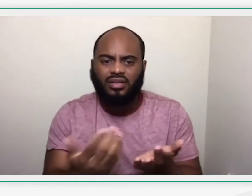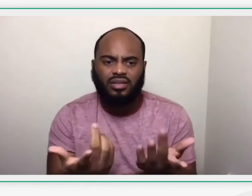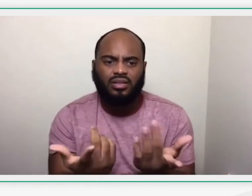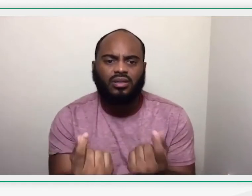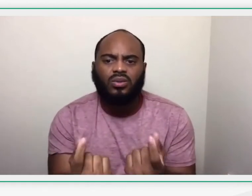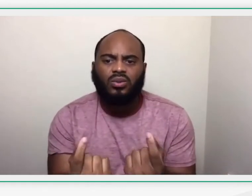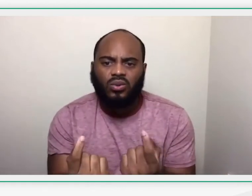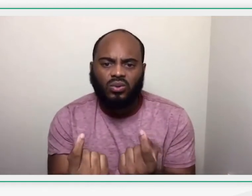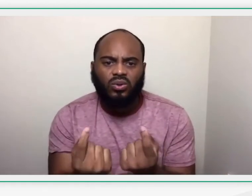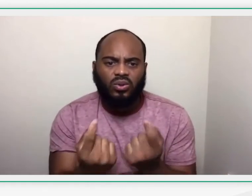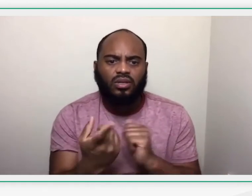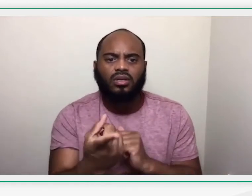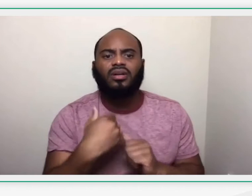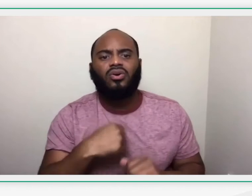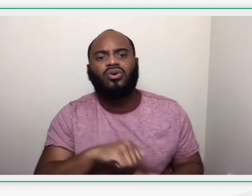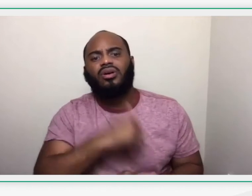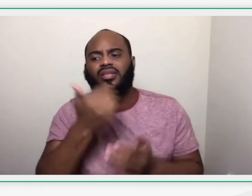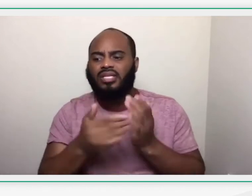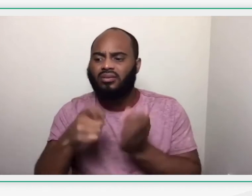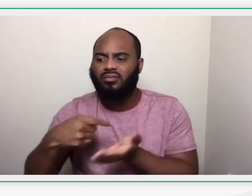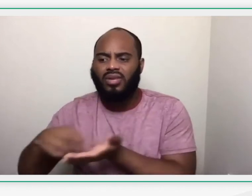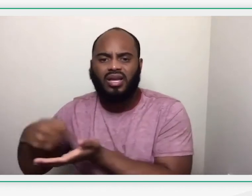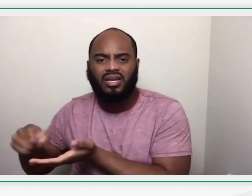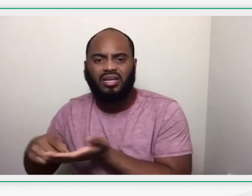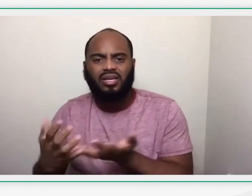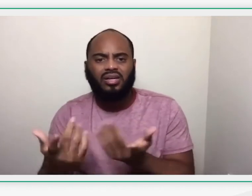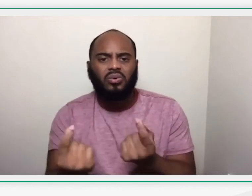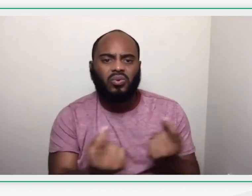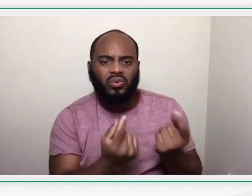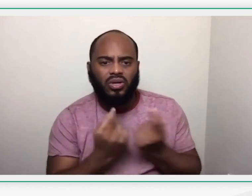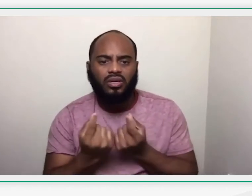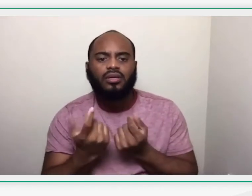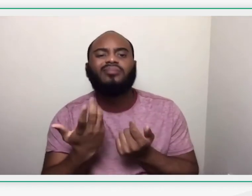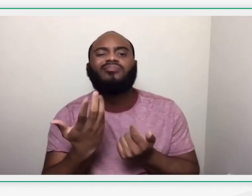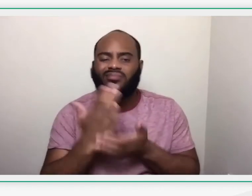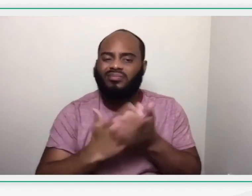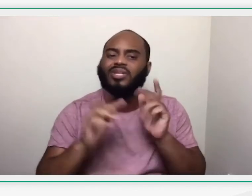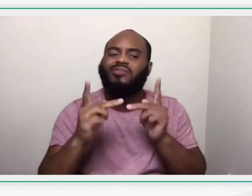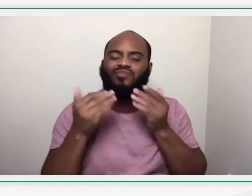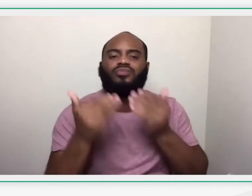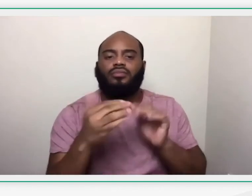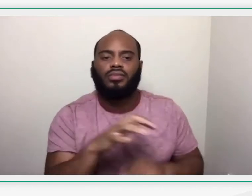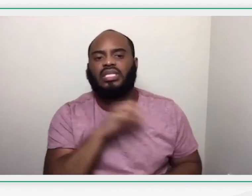But, usually, once you are out of the hospital and you receive your bill, you realize that it can be expensive.